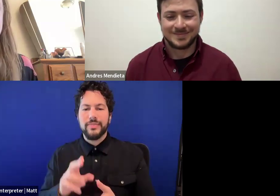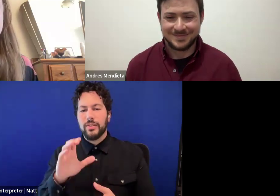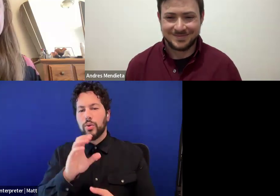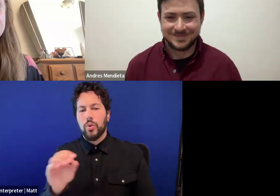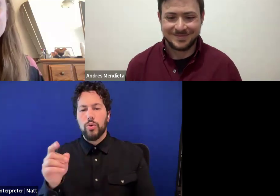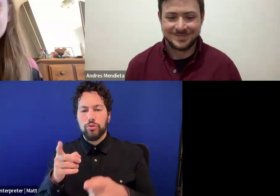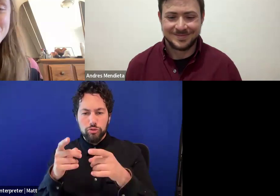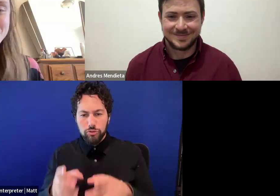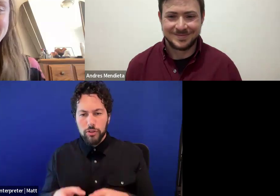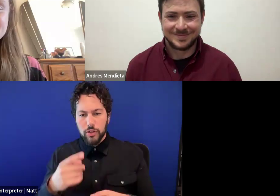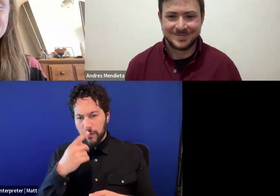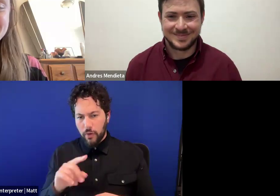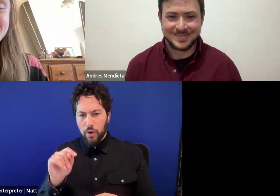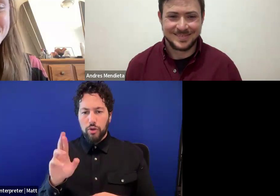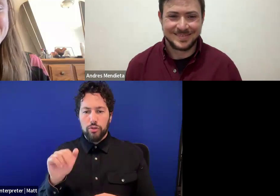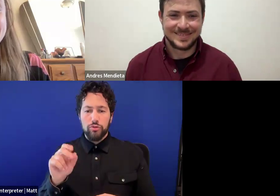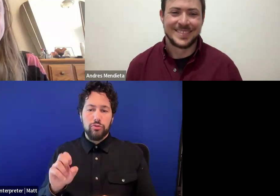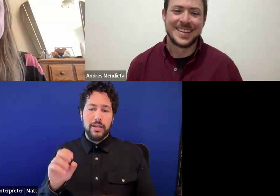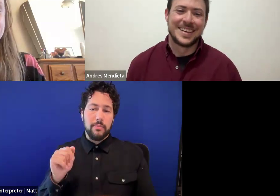Andres, want to get started?